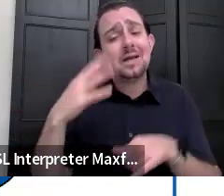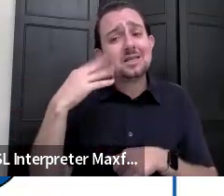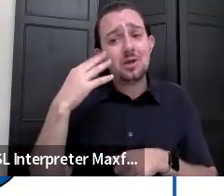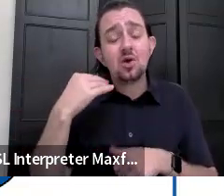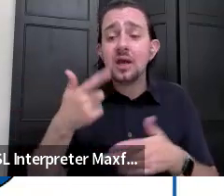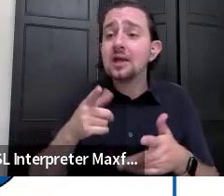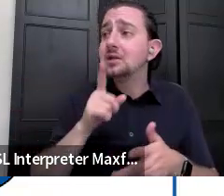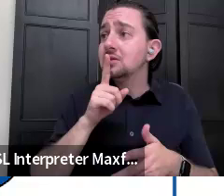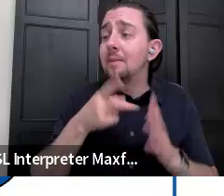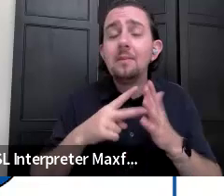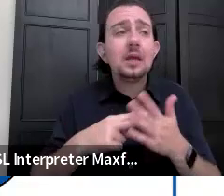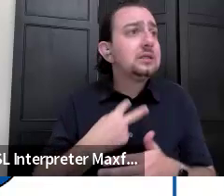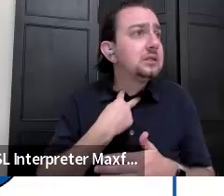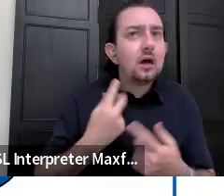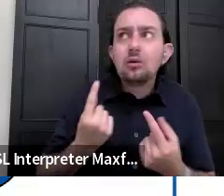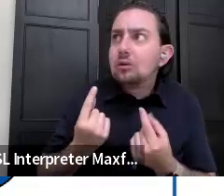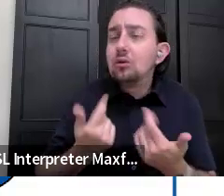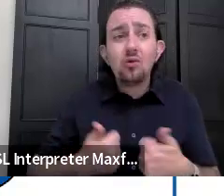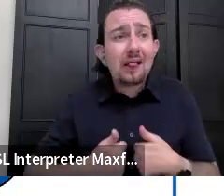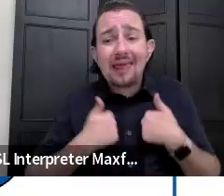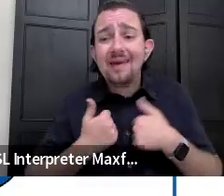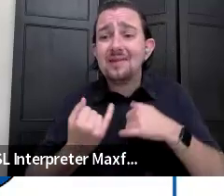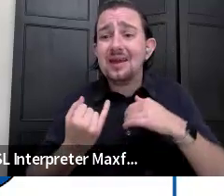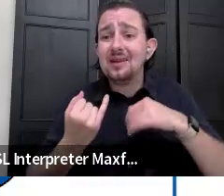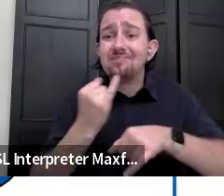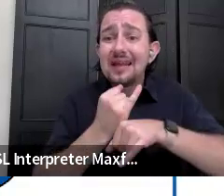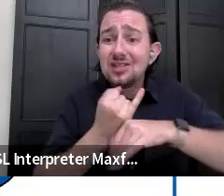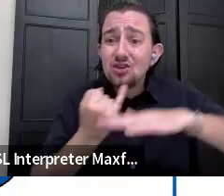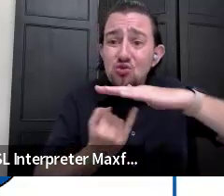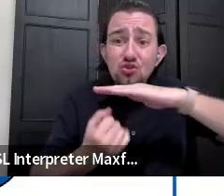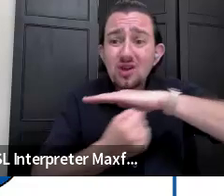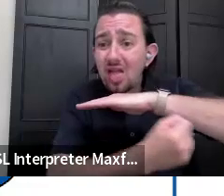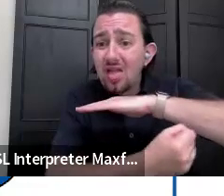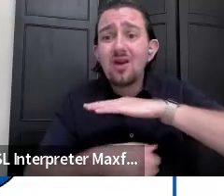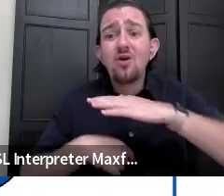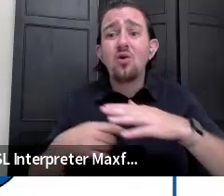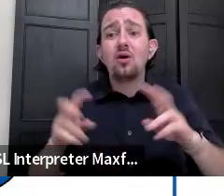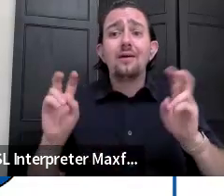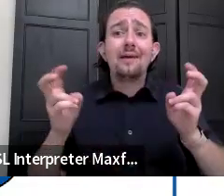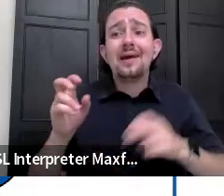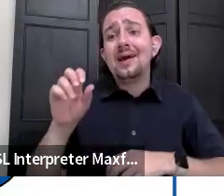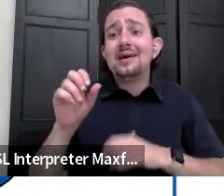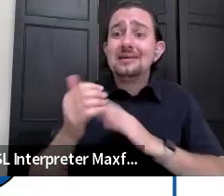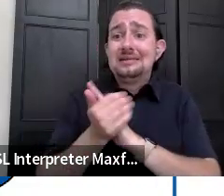They will have to be in nursing homes or what they call Skilled Nursing Facilities. I don't know what skill there is often. But I'll leave that for